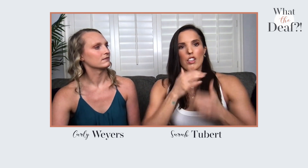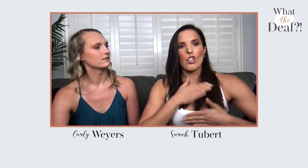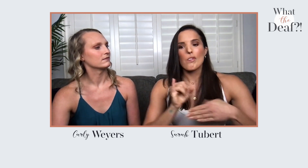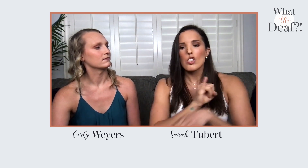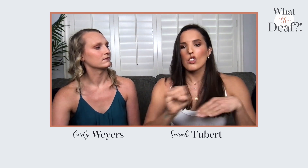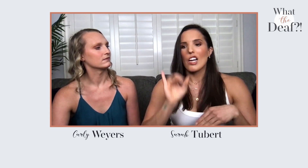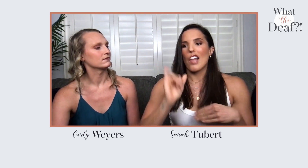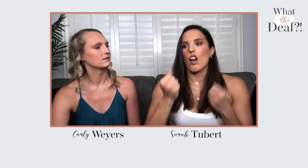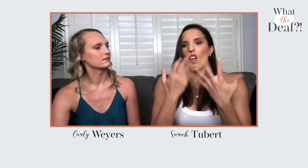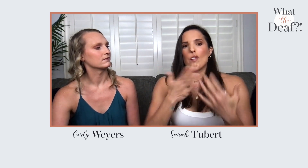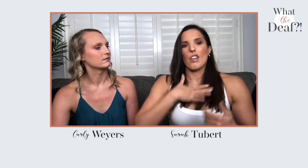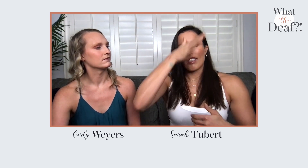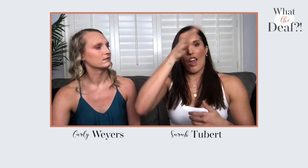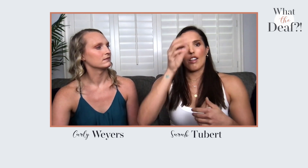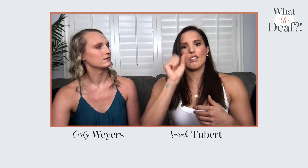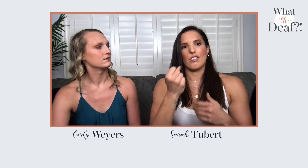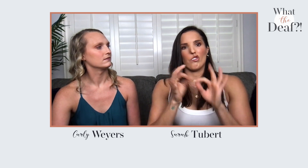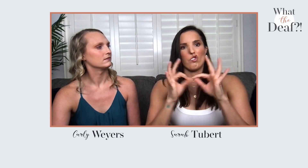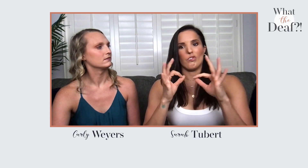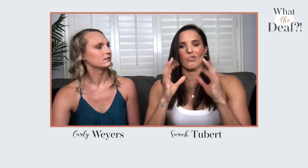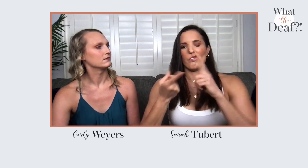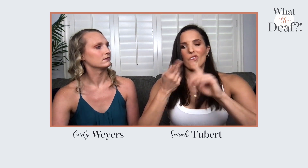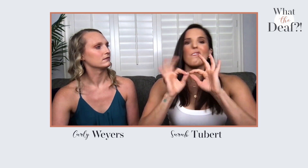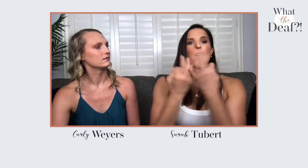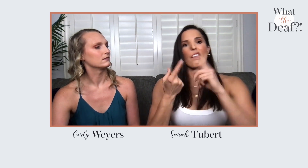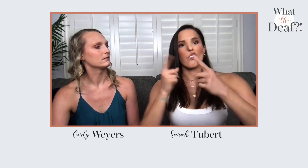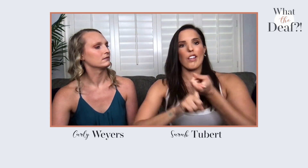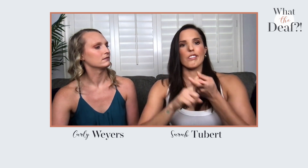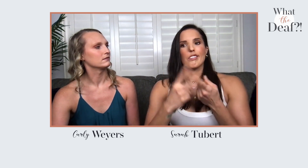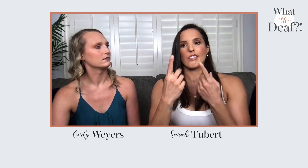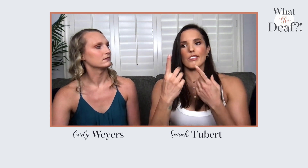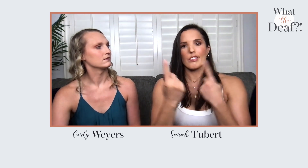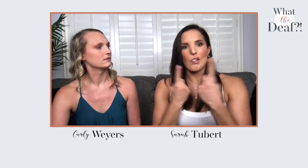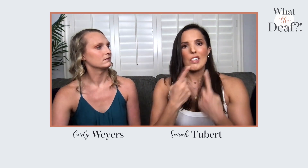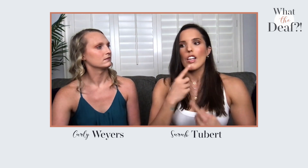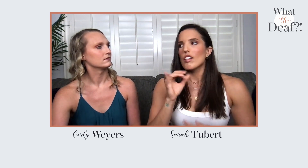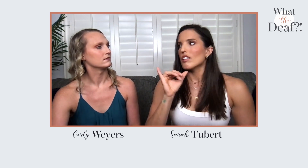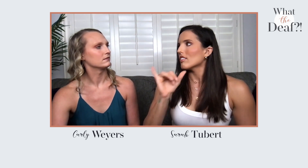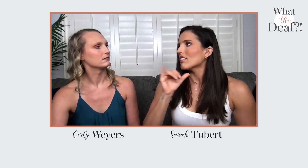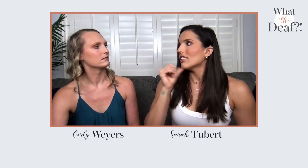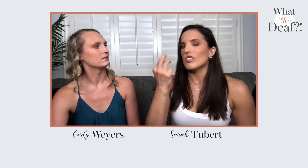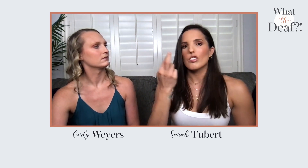of the entertainment industry, that all my dad's family friends started coming up to me and said, "Sarah, I didn't realize